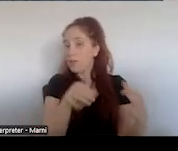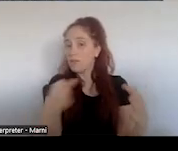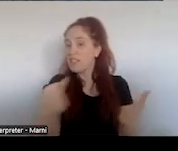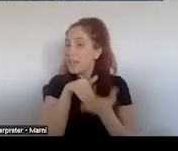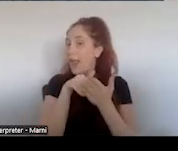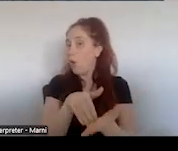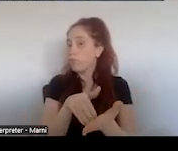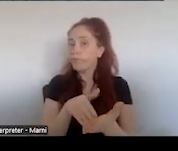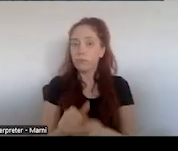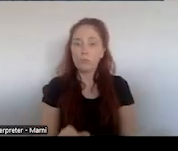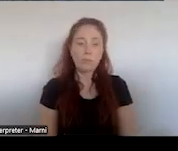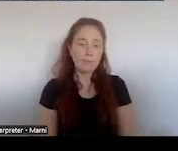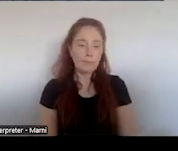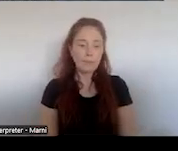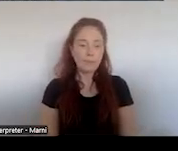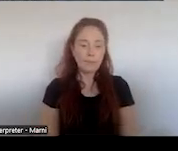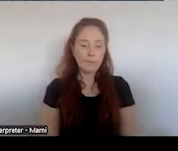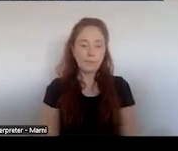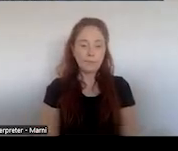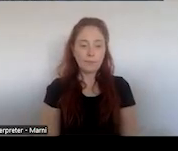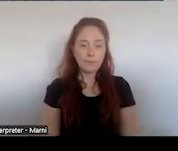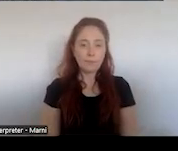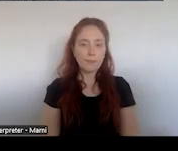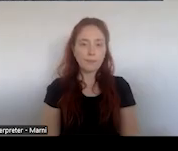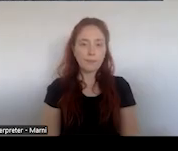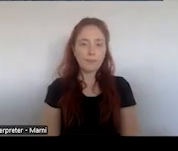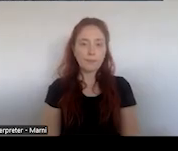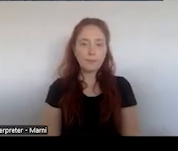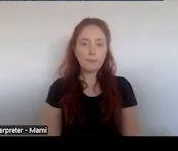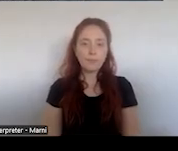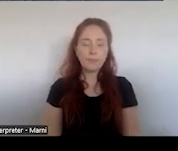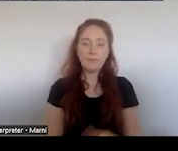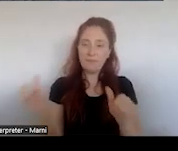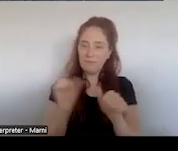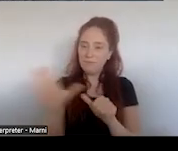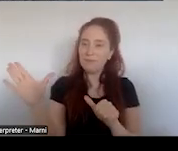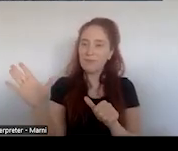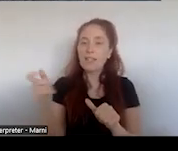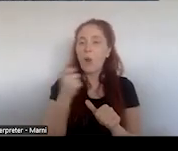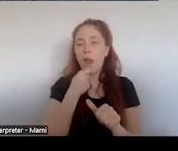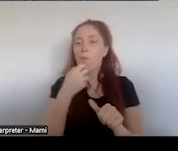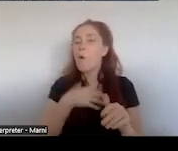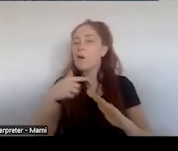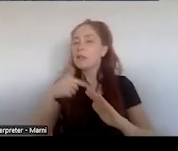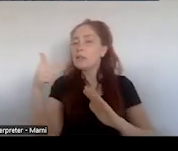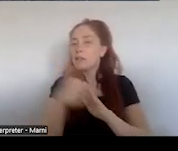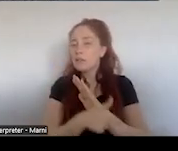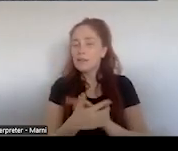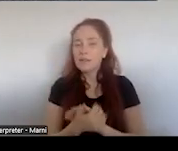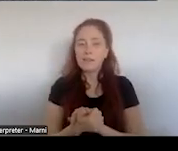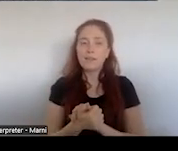Brilliant. Let's unfold some more detail. Camilla, let's put up some detail around the